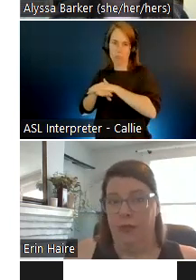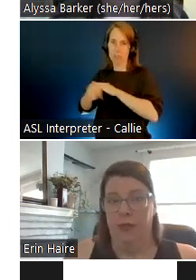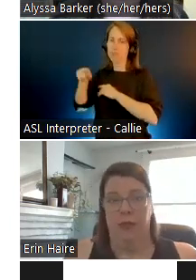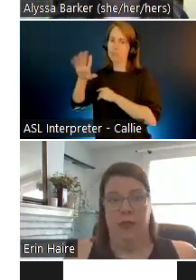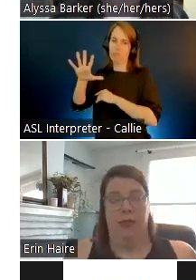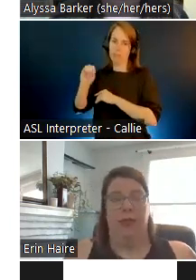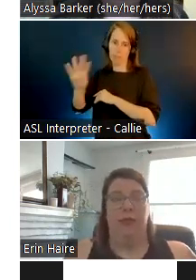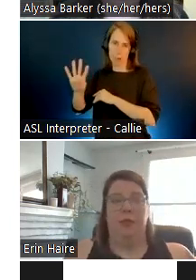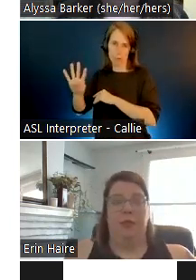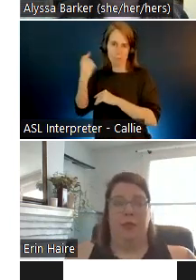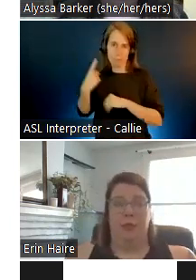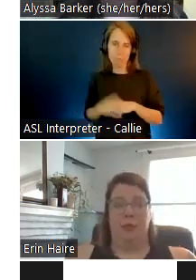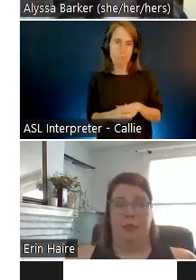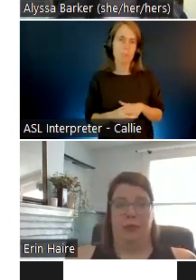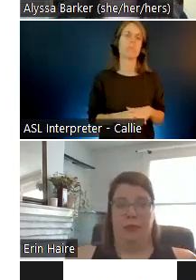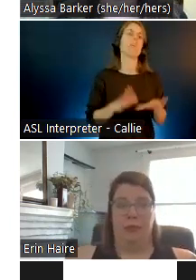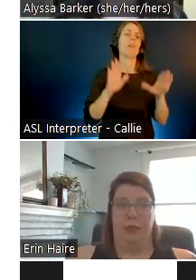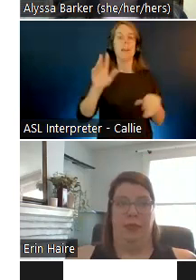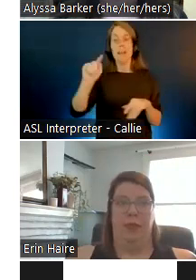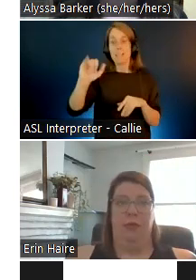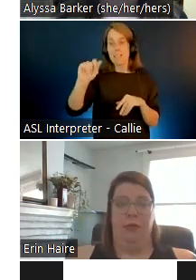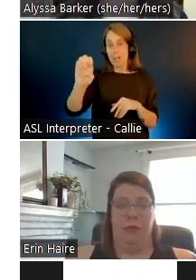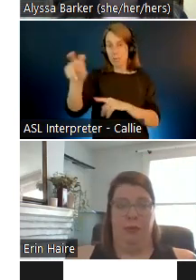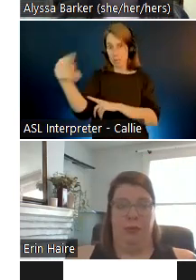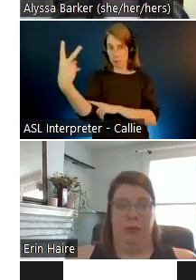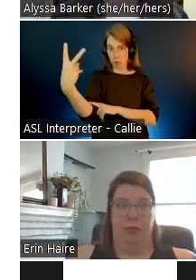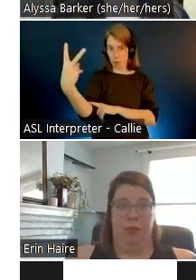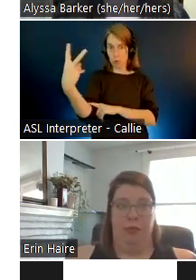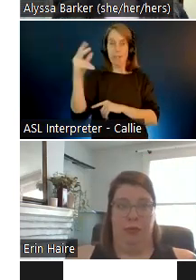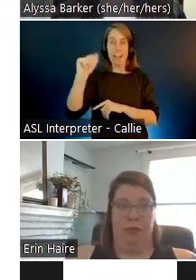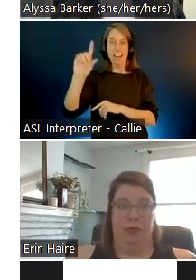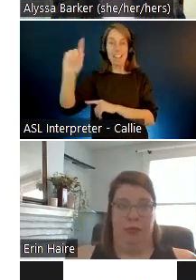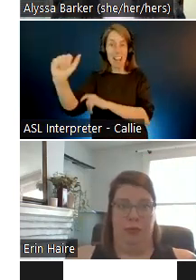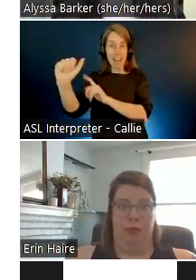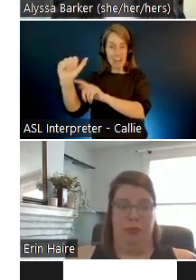applies to public entities which is different from public accommodations public entities are like